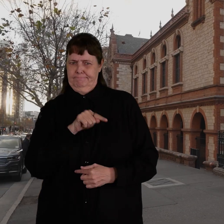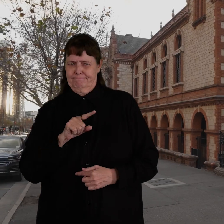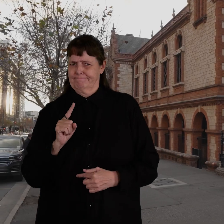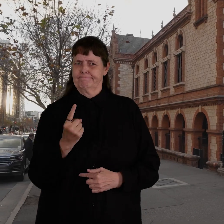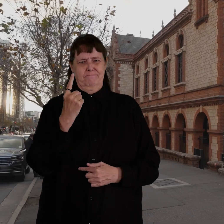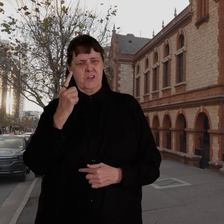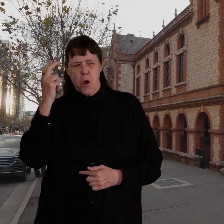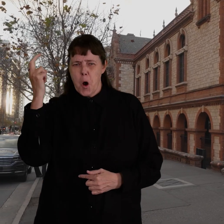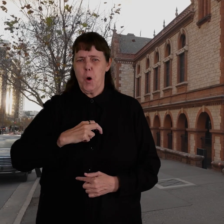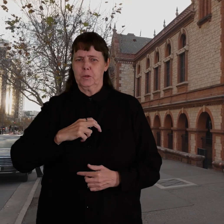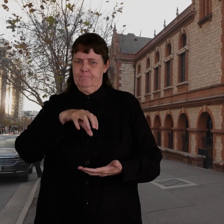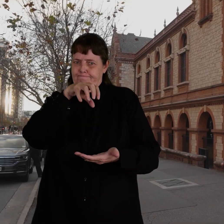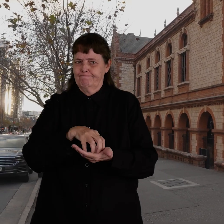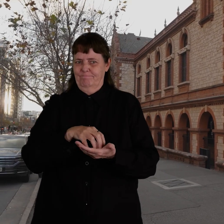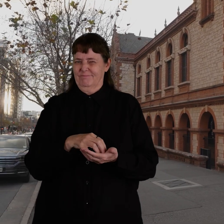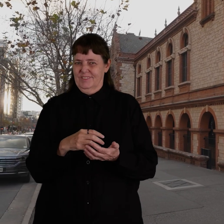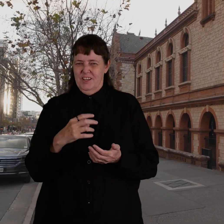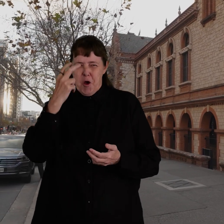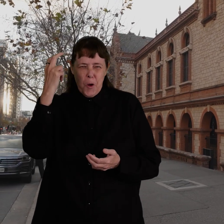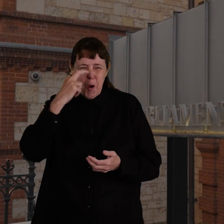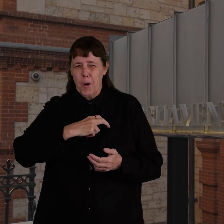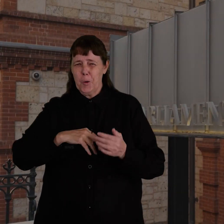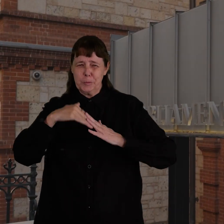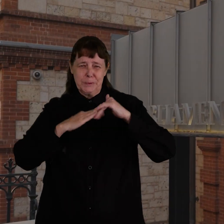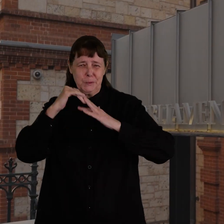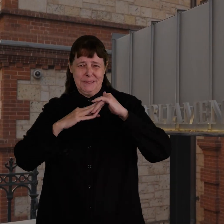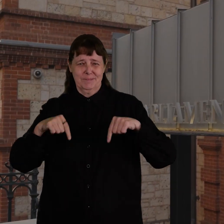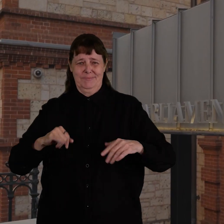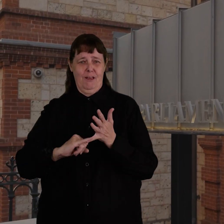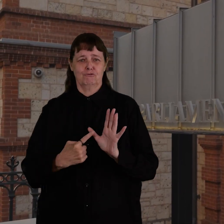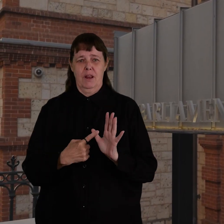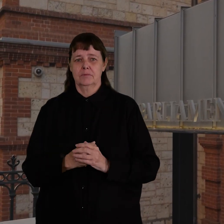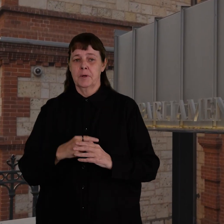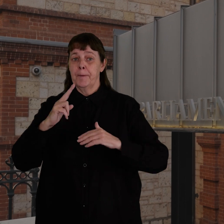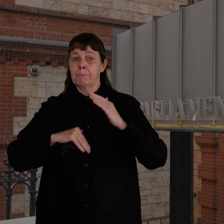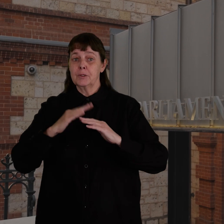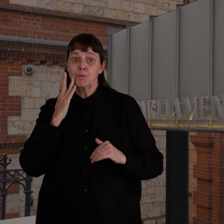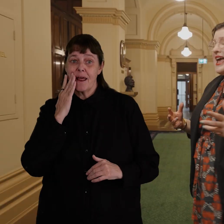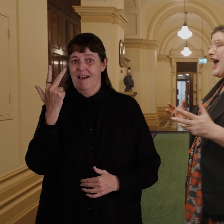standing colonial structures that we have in South Australia. It was built in the 1840s,